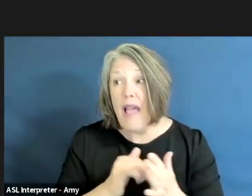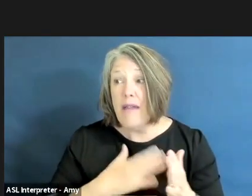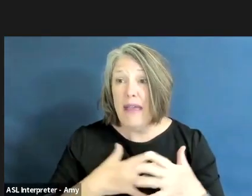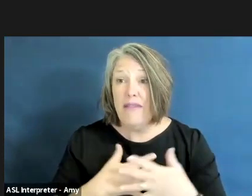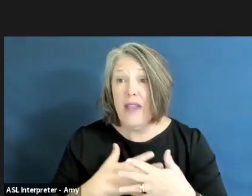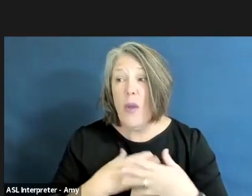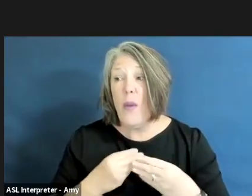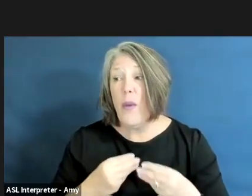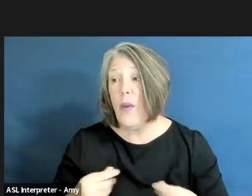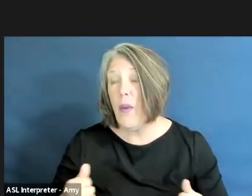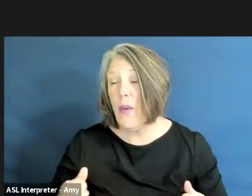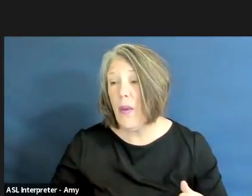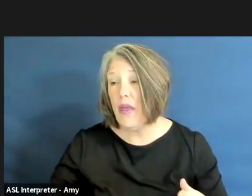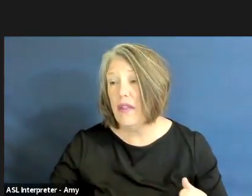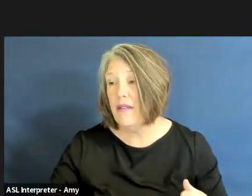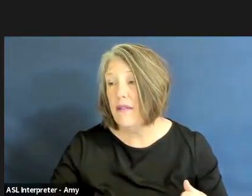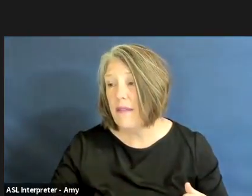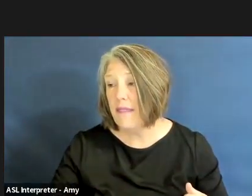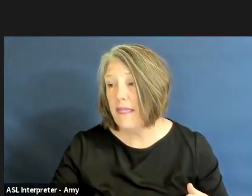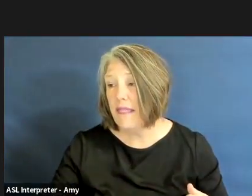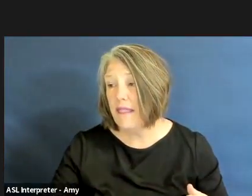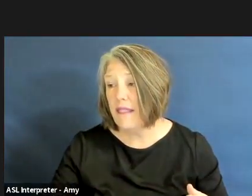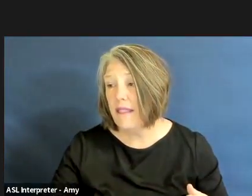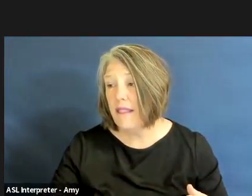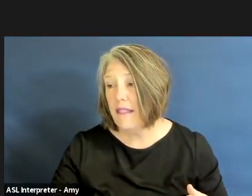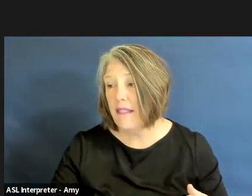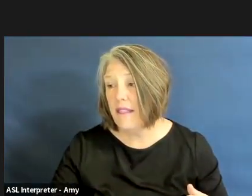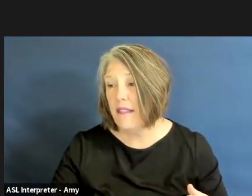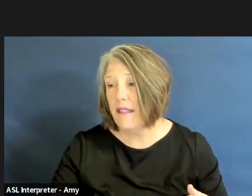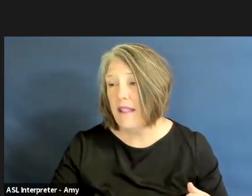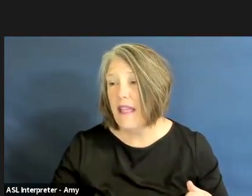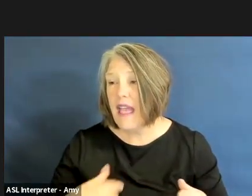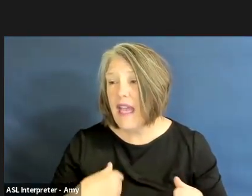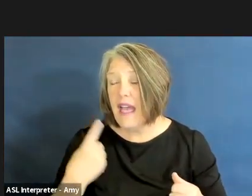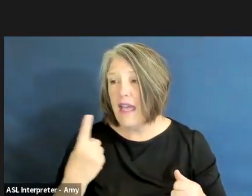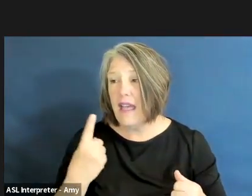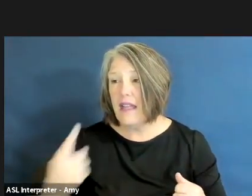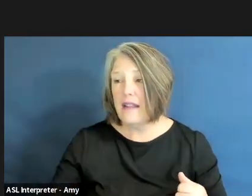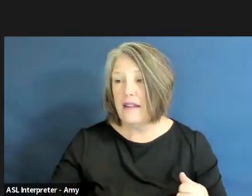I'm always prepared to be confronted, but I really don't want to be.